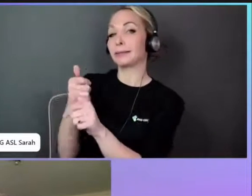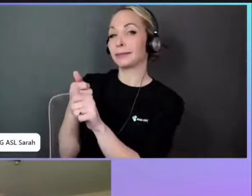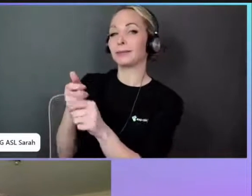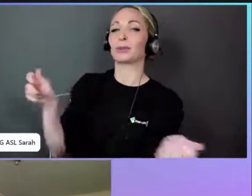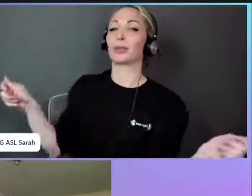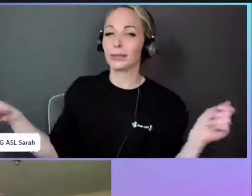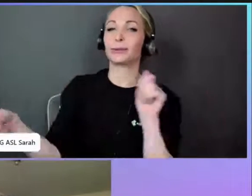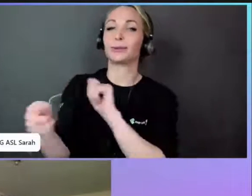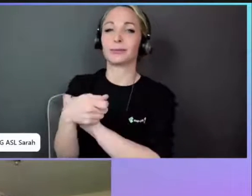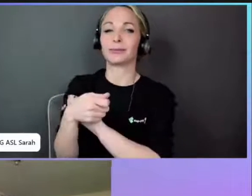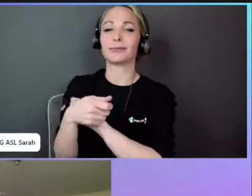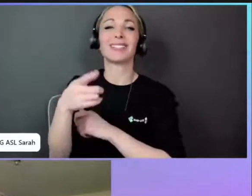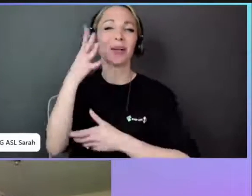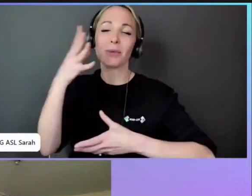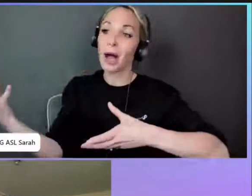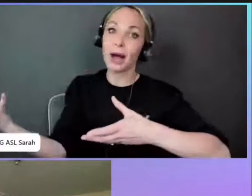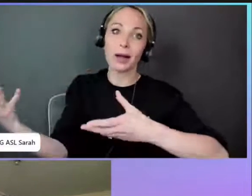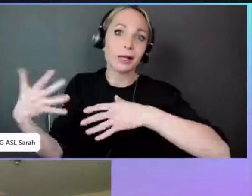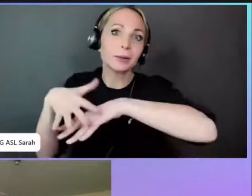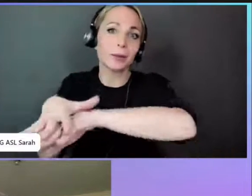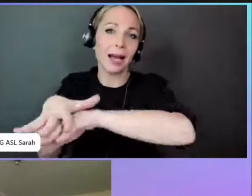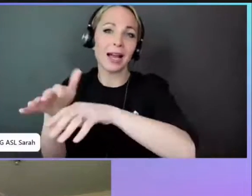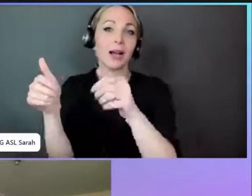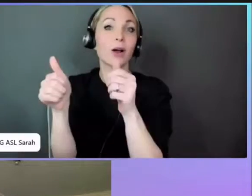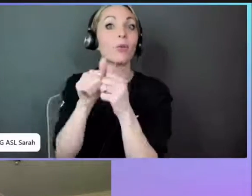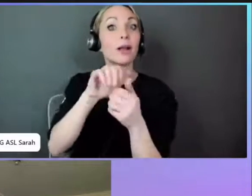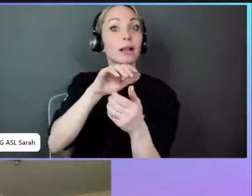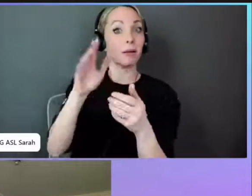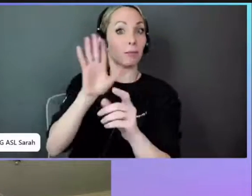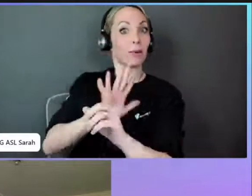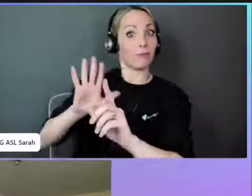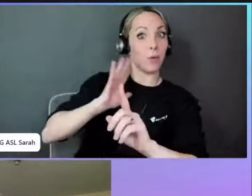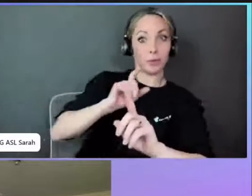with all that Git information, obviously, because it's not available to a run-based UI.